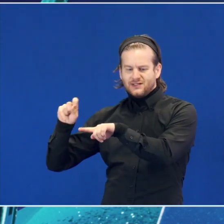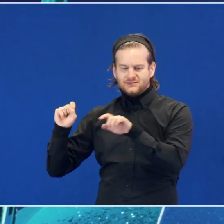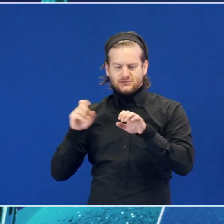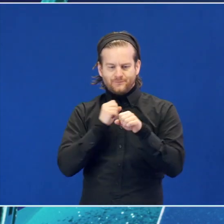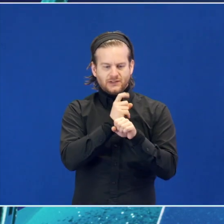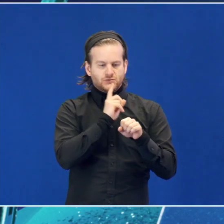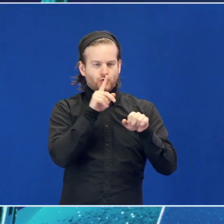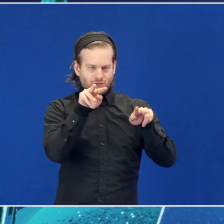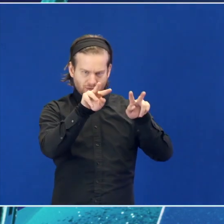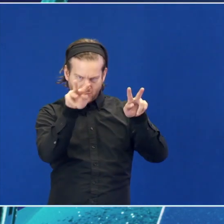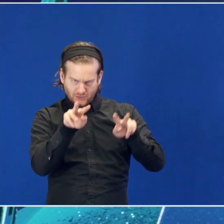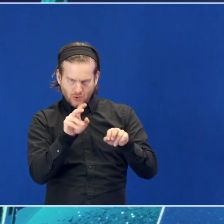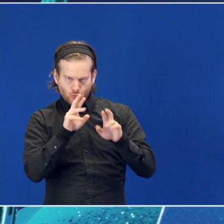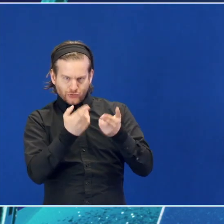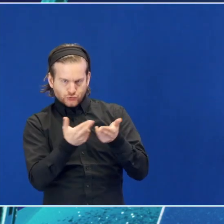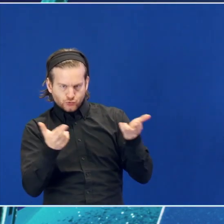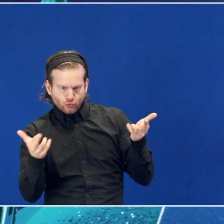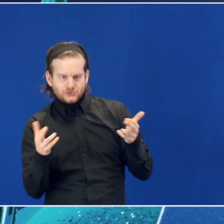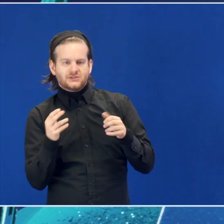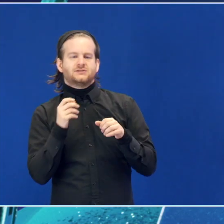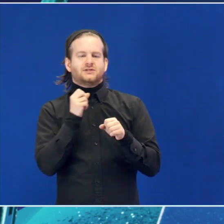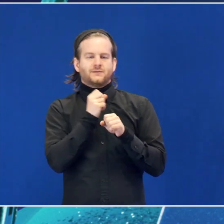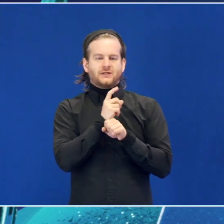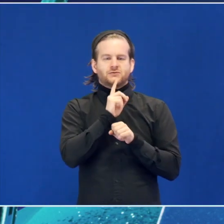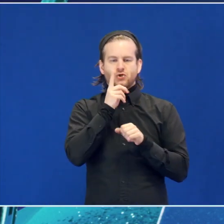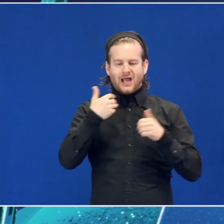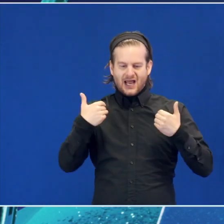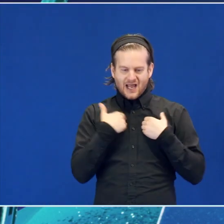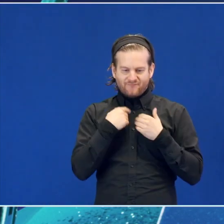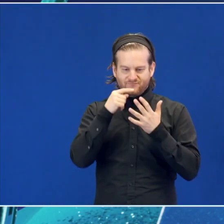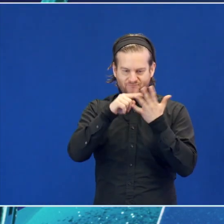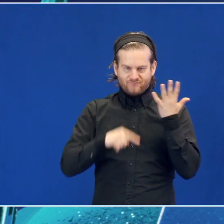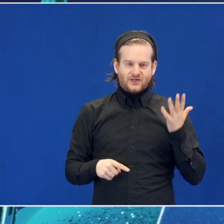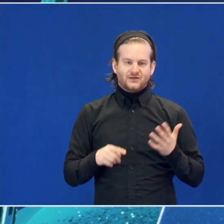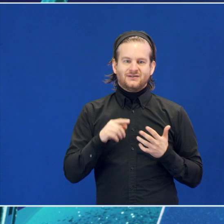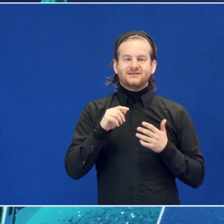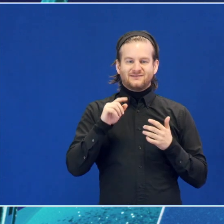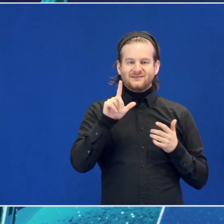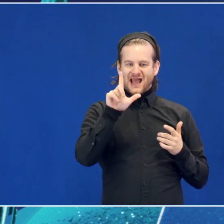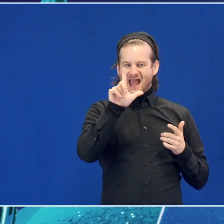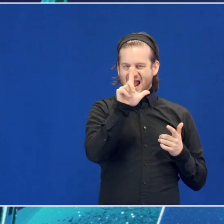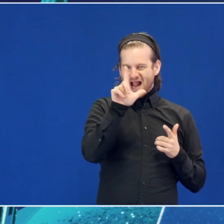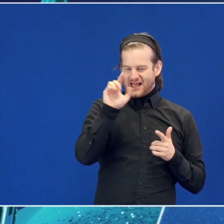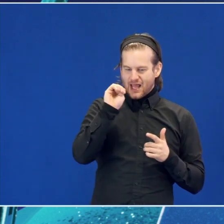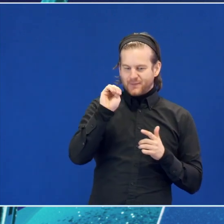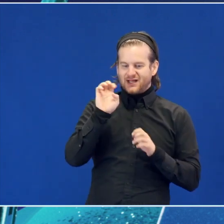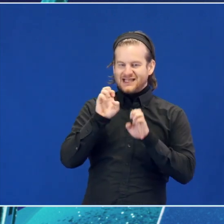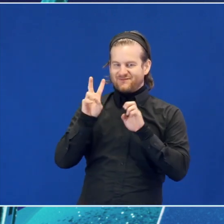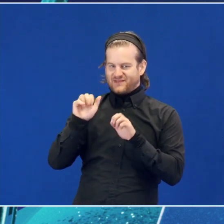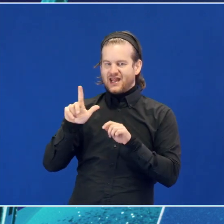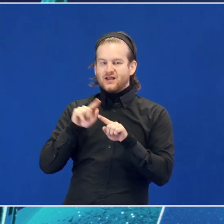It's called the "LLM Eval". And if you combine this kind of automatic assignment of issues